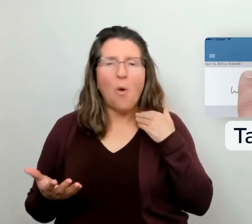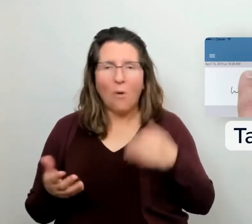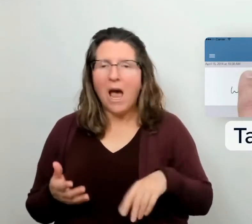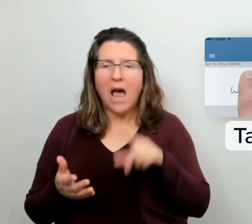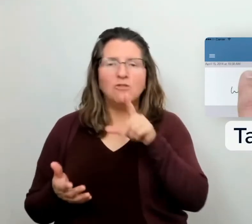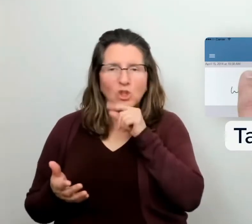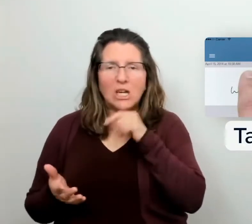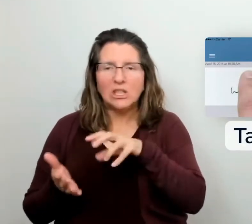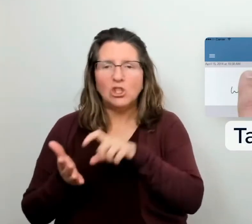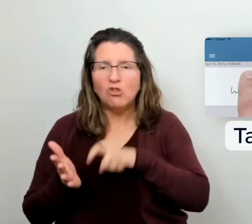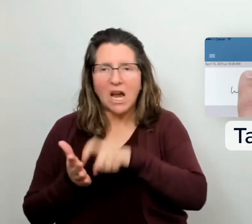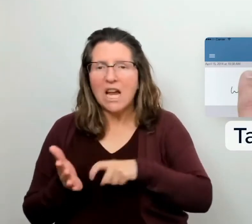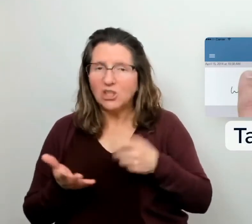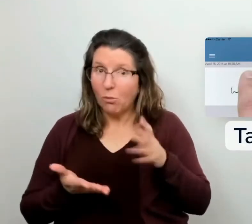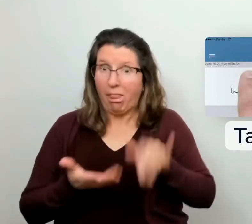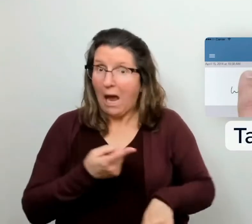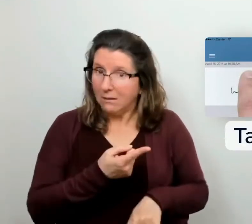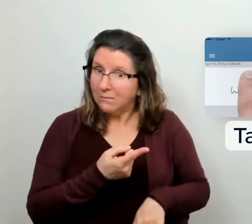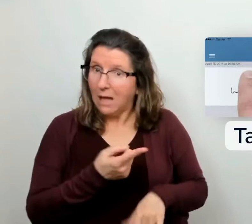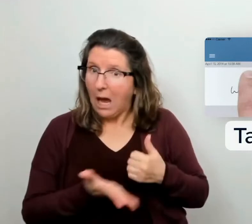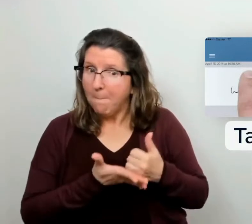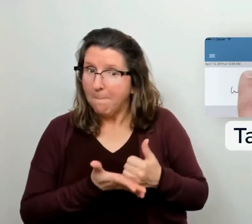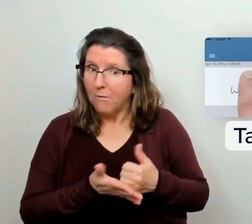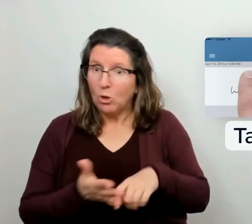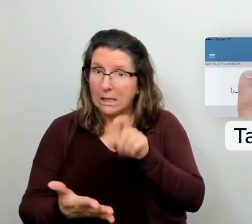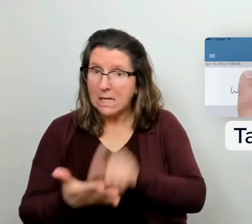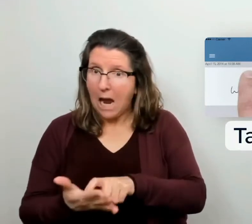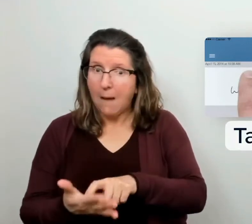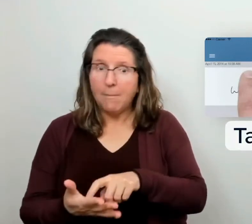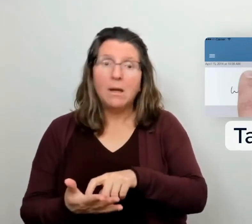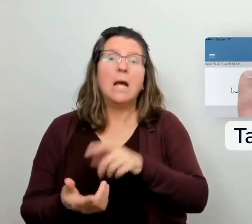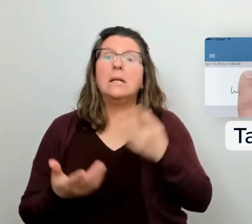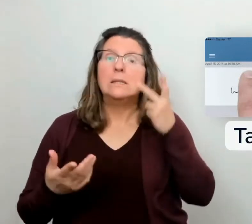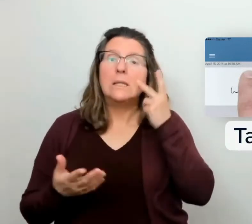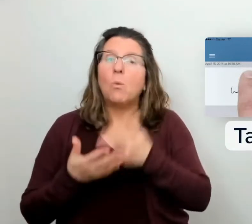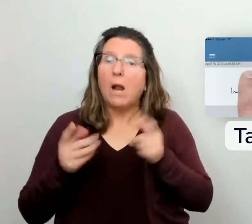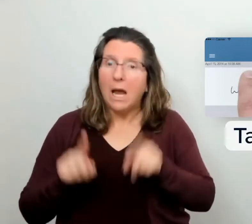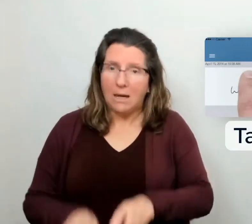handwriting that looks like chicken scratch. So you tap on what's written, and let's see what happens . . .